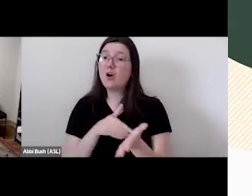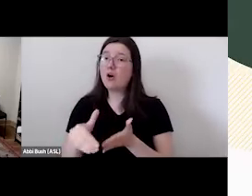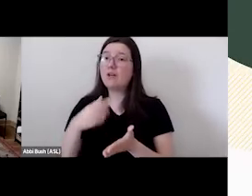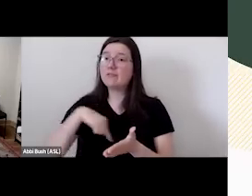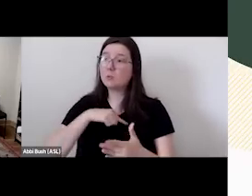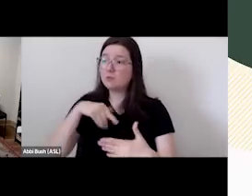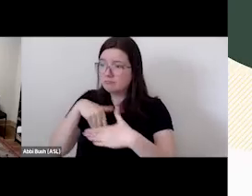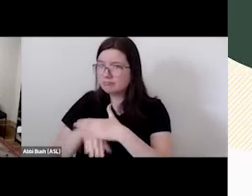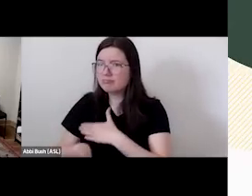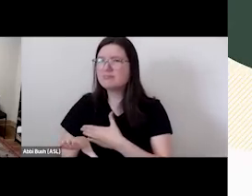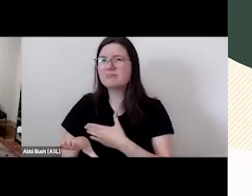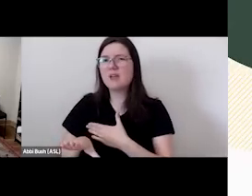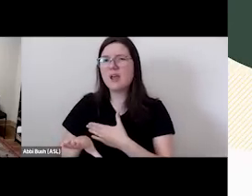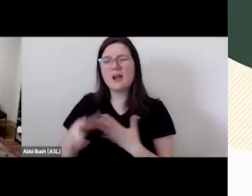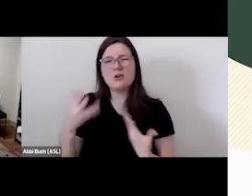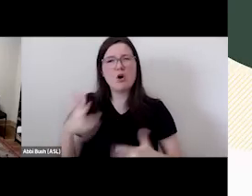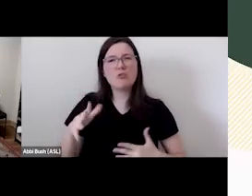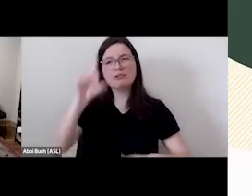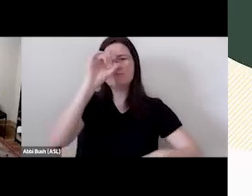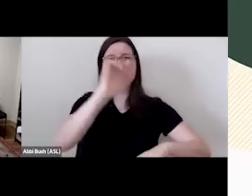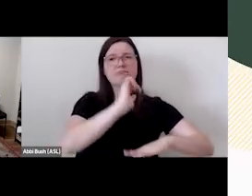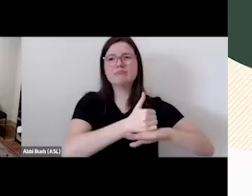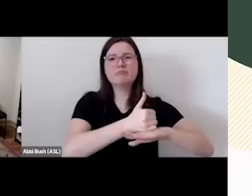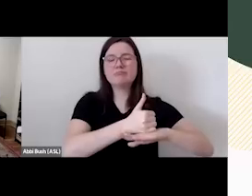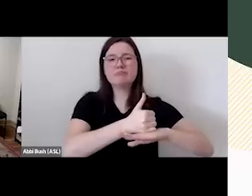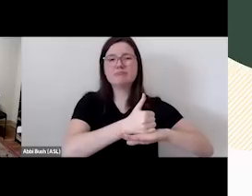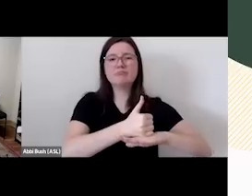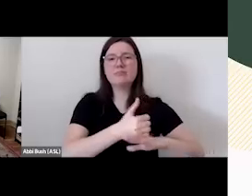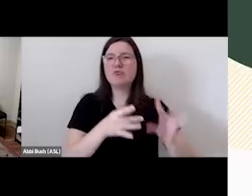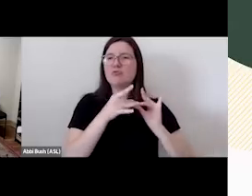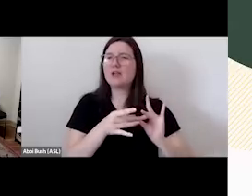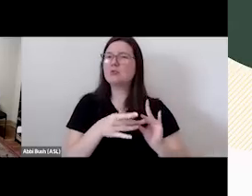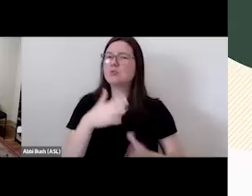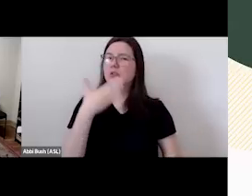But if we're really focusing on risk and safety concerns, it's gonna help us narrow in on